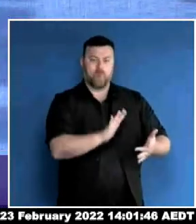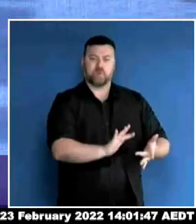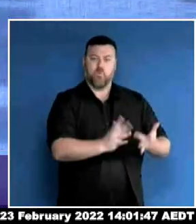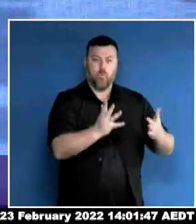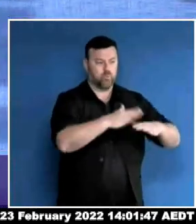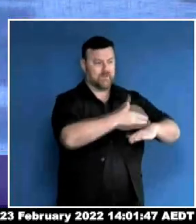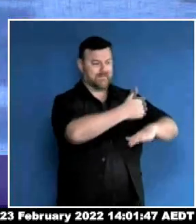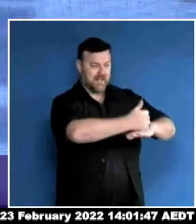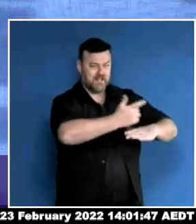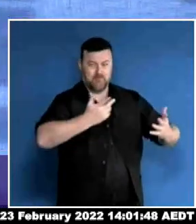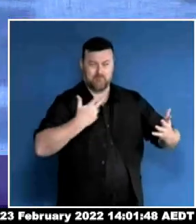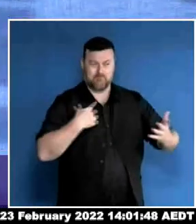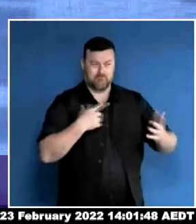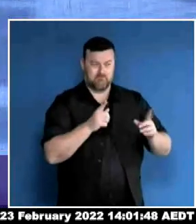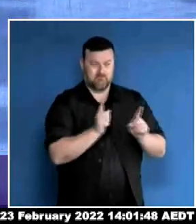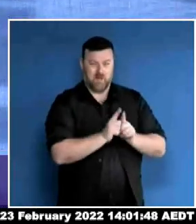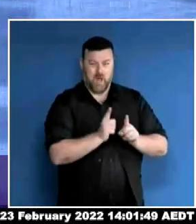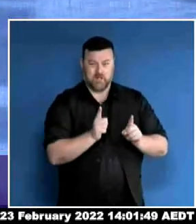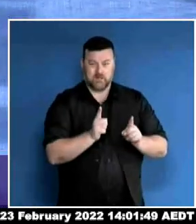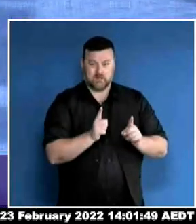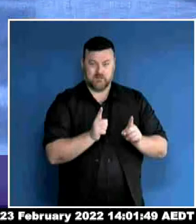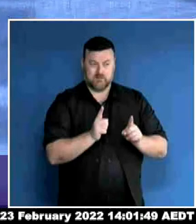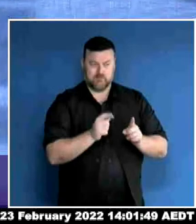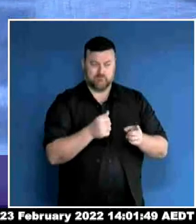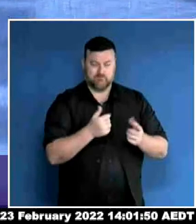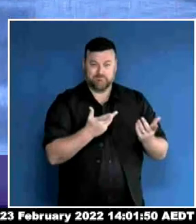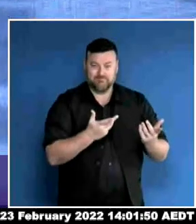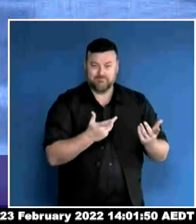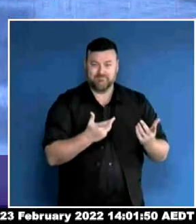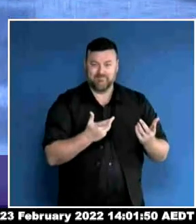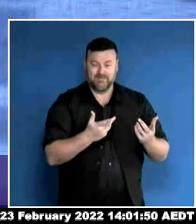And I wanted to give it a go.